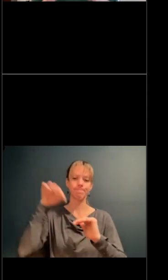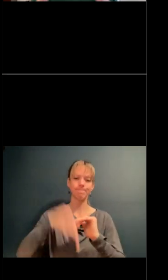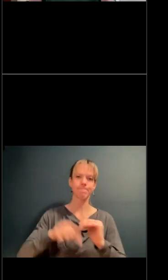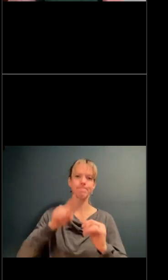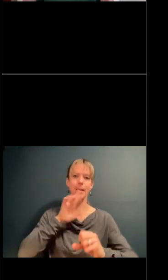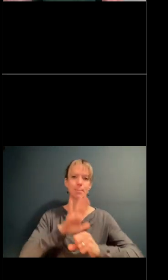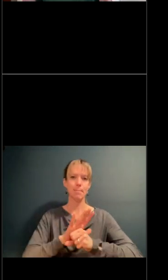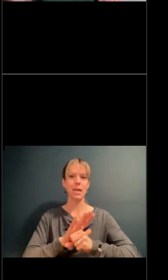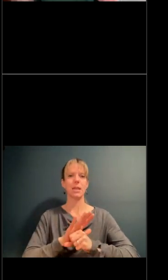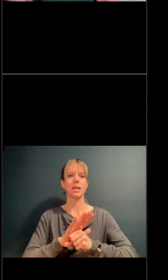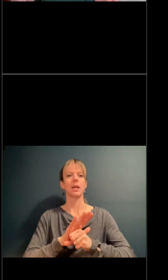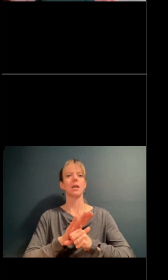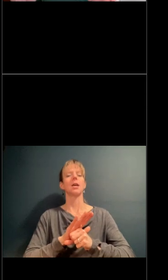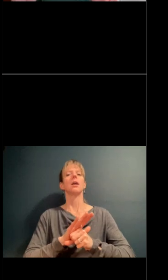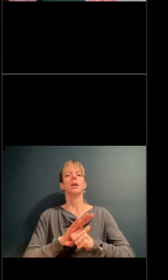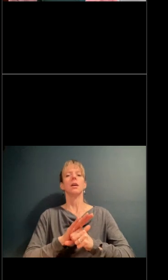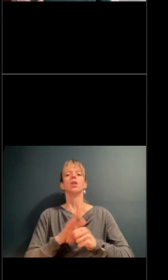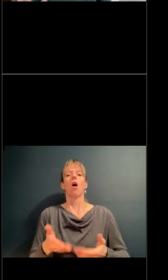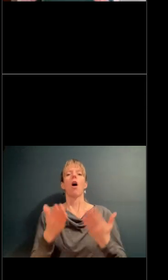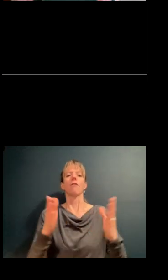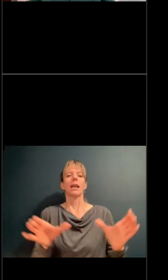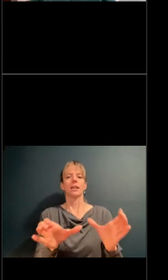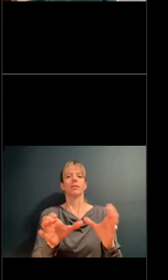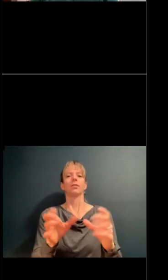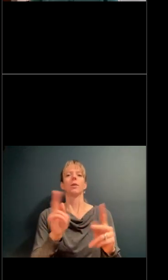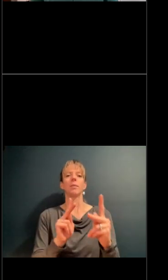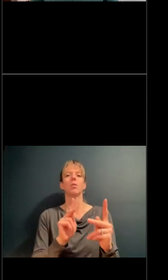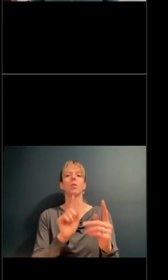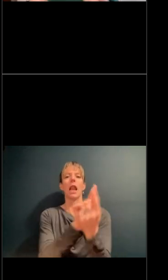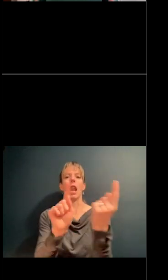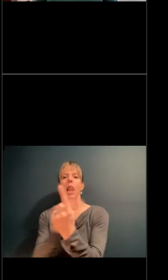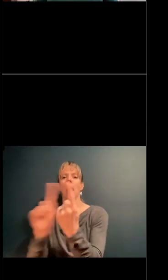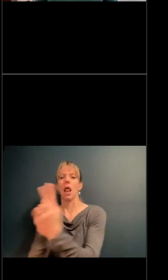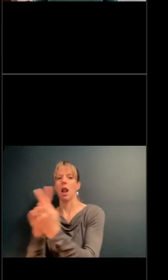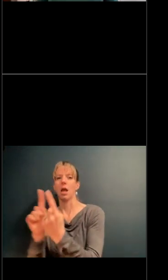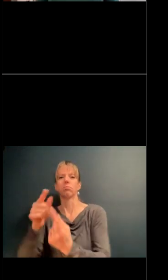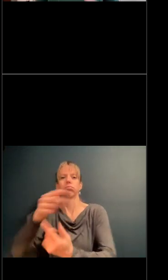exponentially expand the opportunities people have to meet one another and develop friendships.